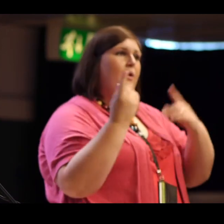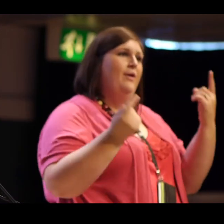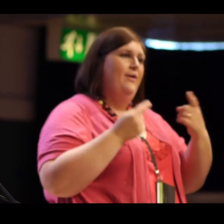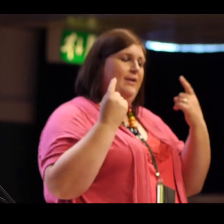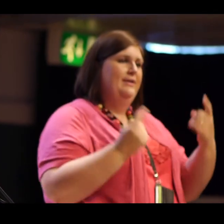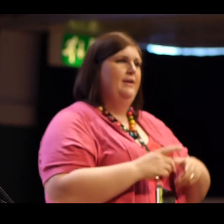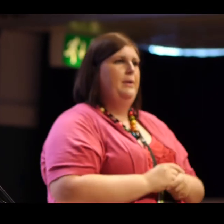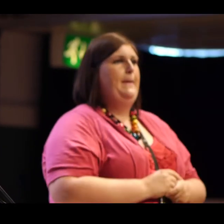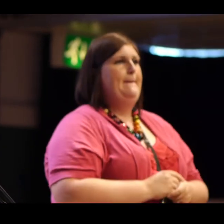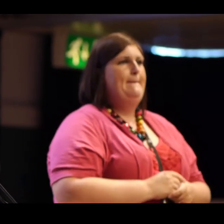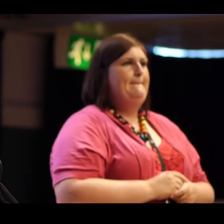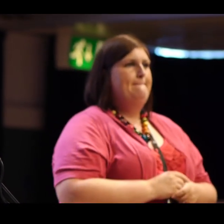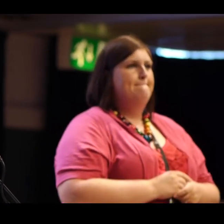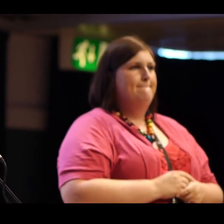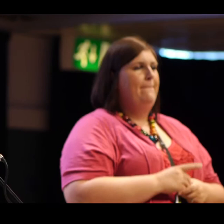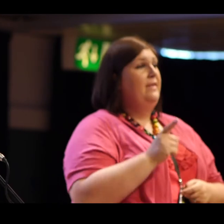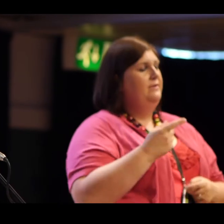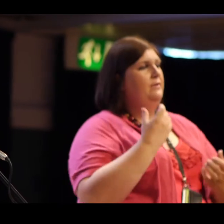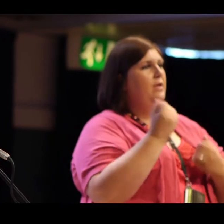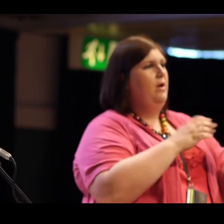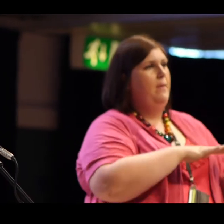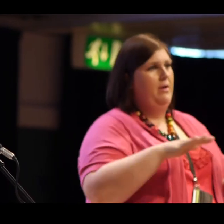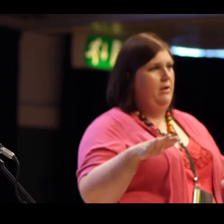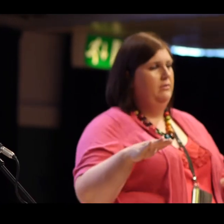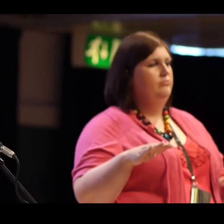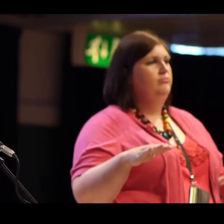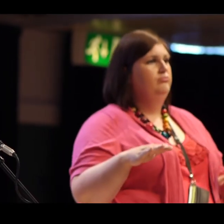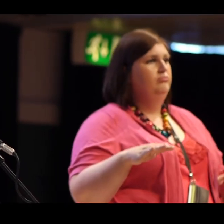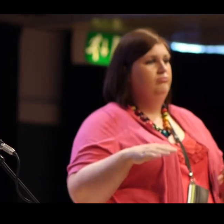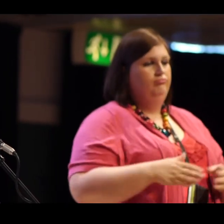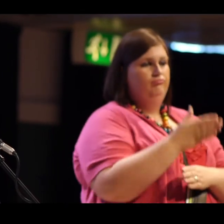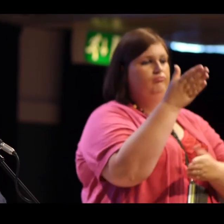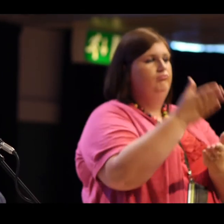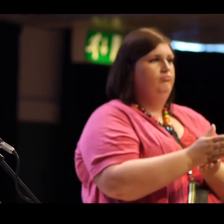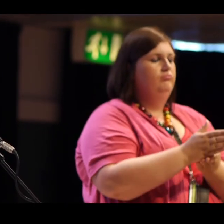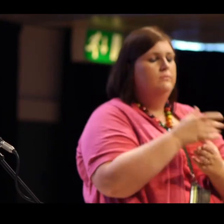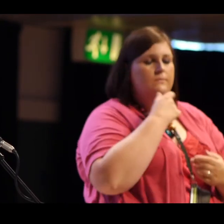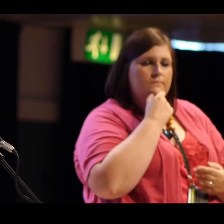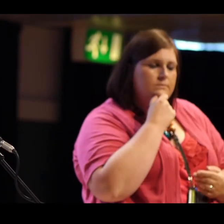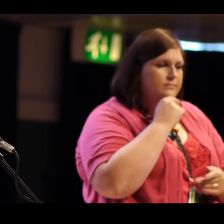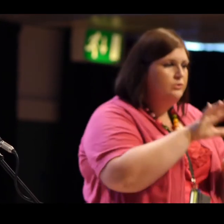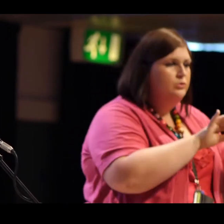So there he was in the car park of the Madoura Gallery, and he'd choose his editions,